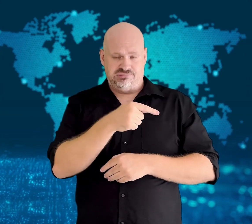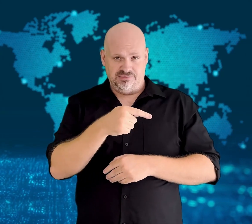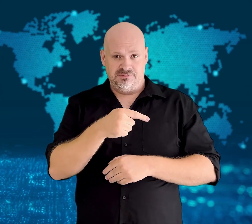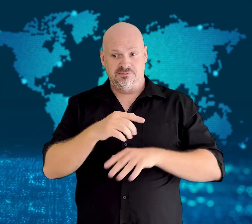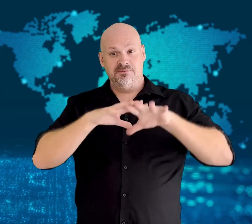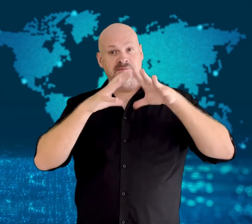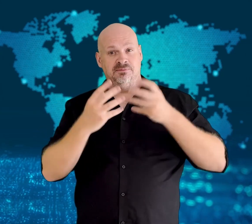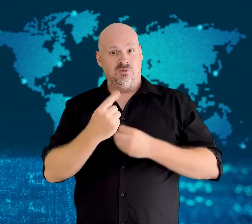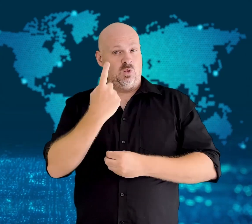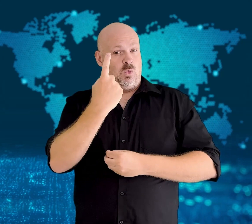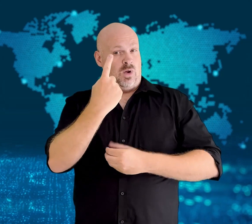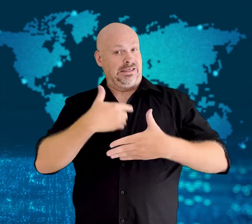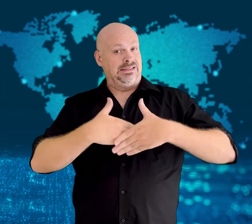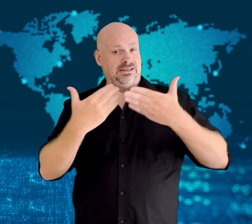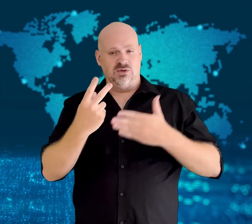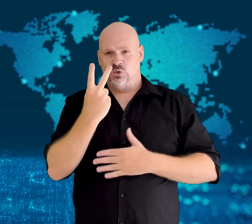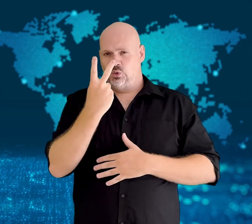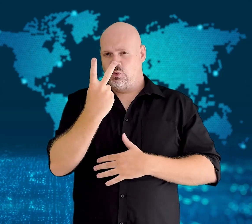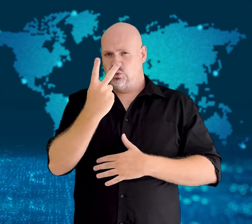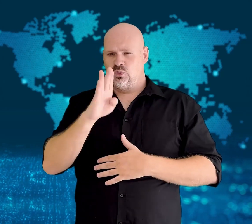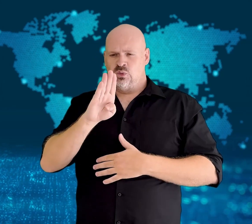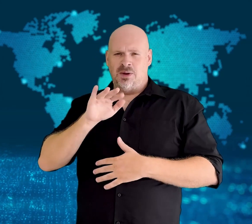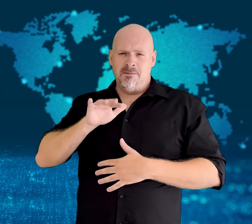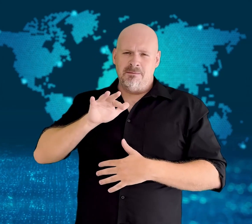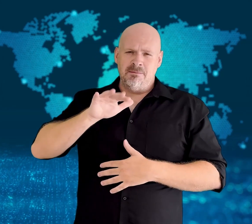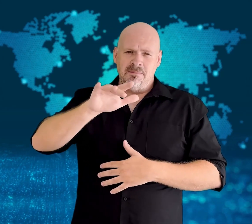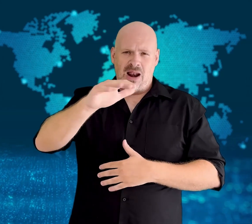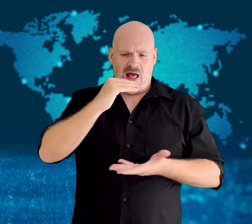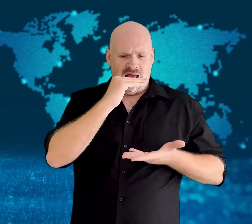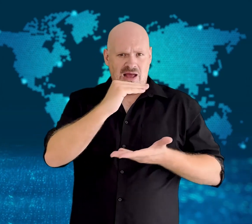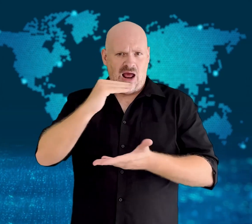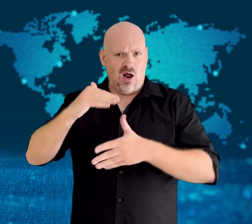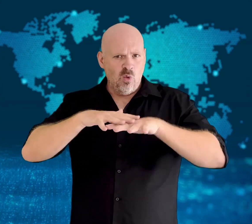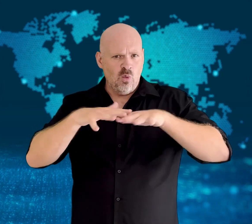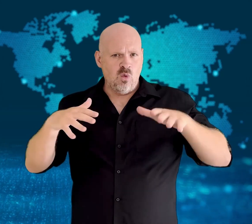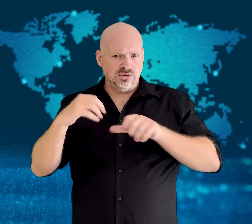2 billion gallons of water used daily.